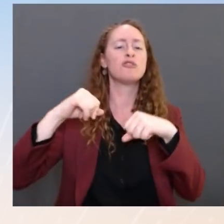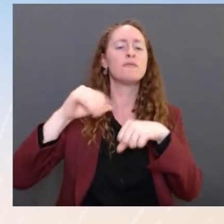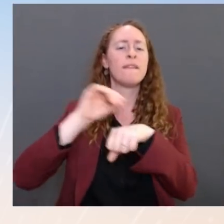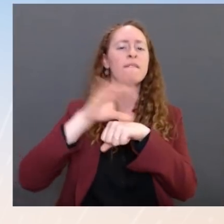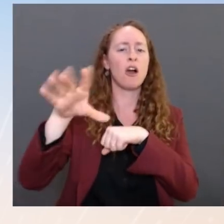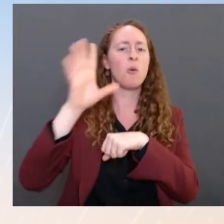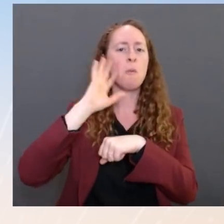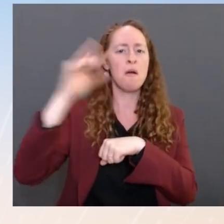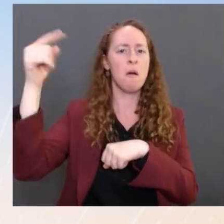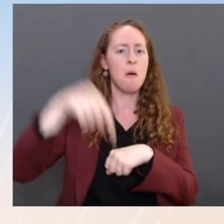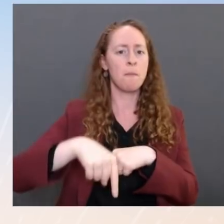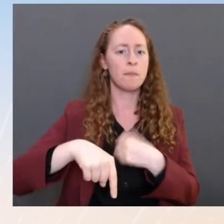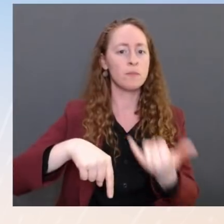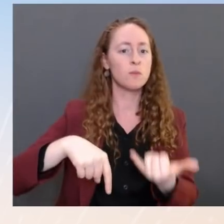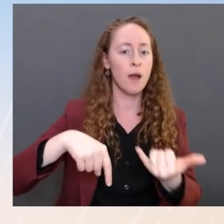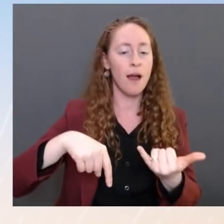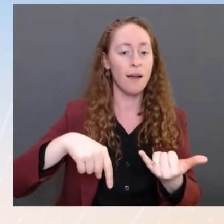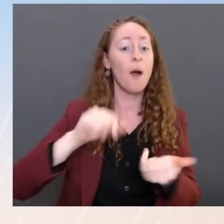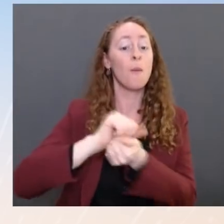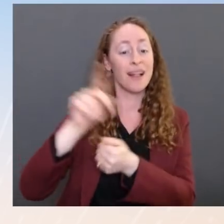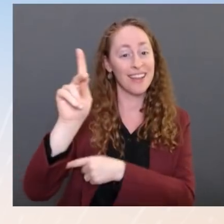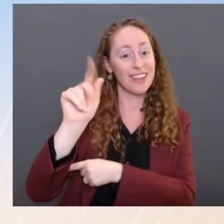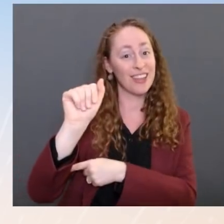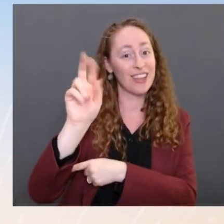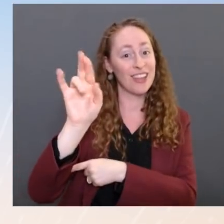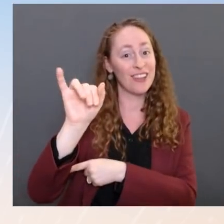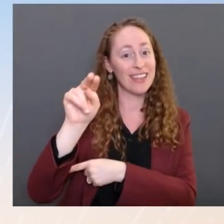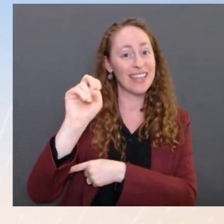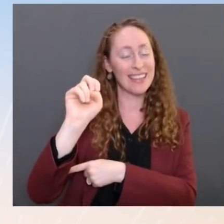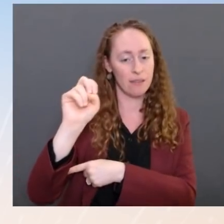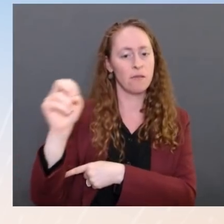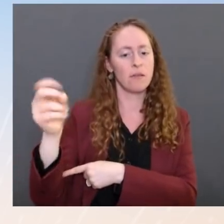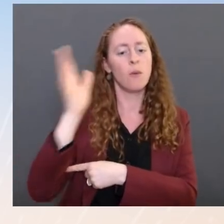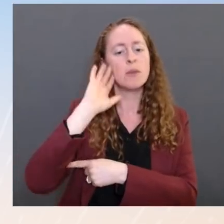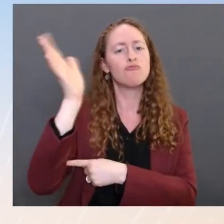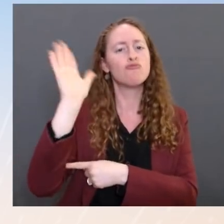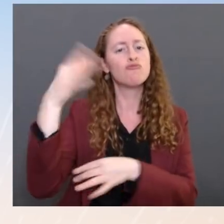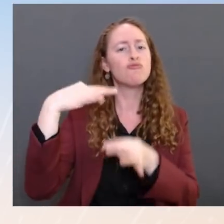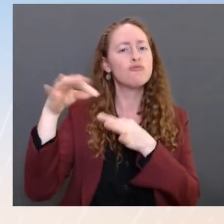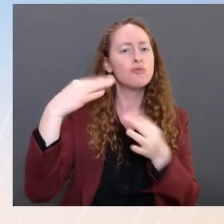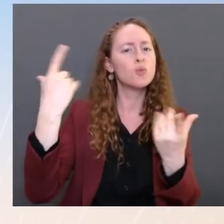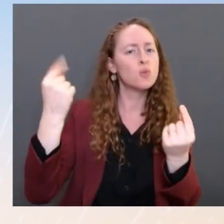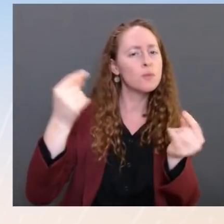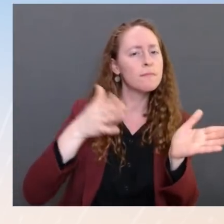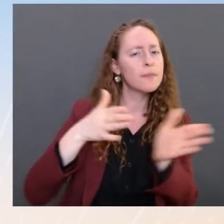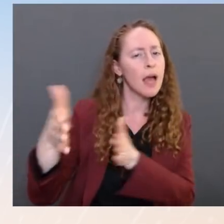to preview the trip. In terms of whether we expect a test, we --